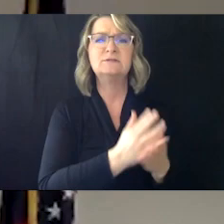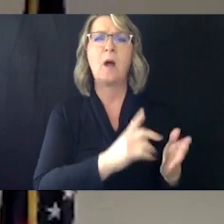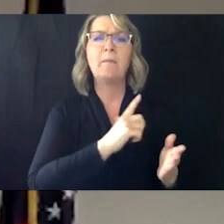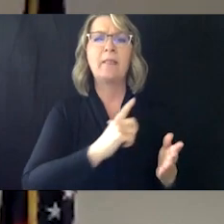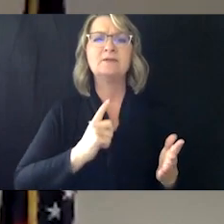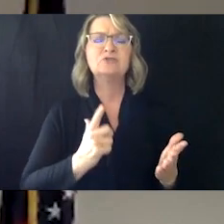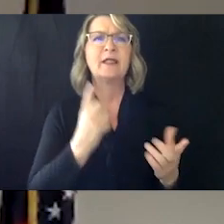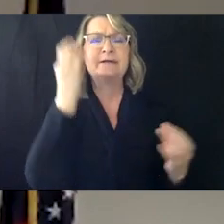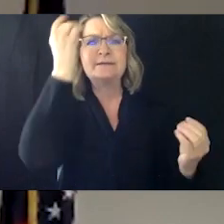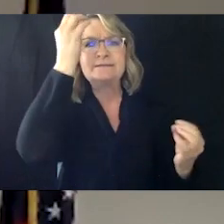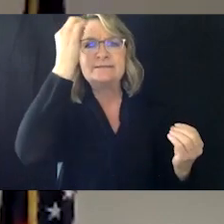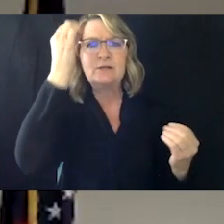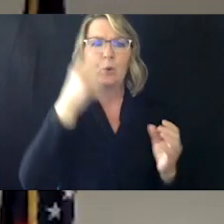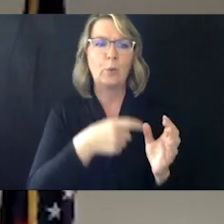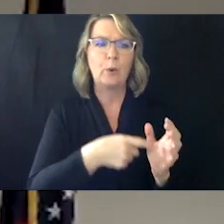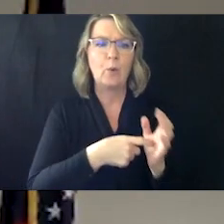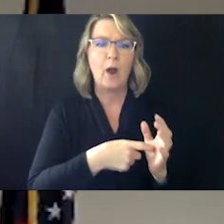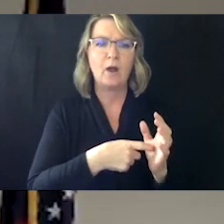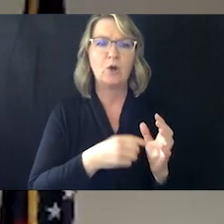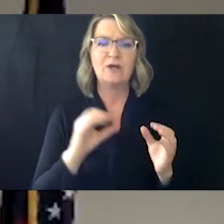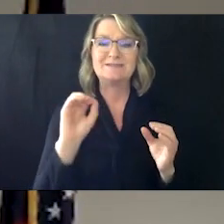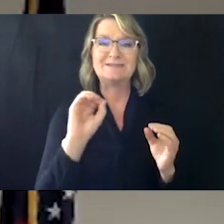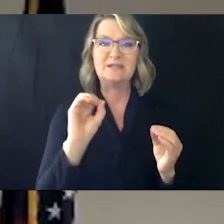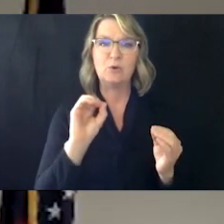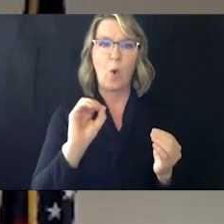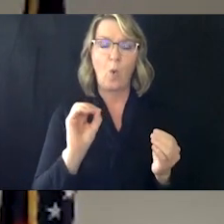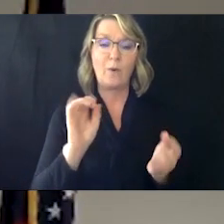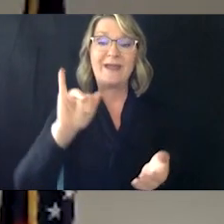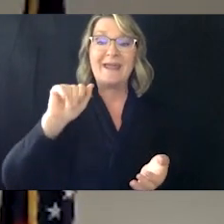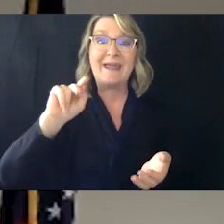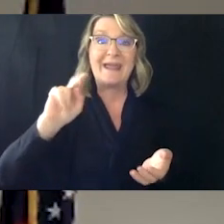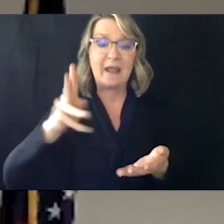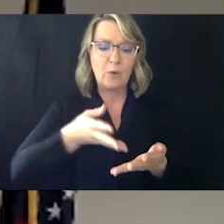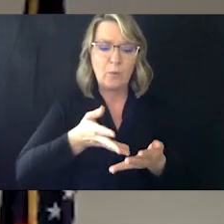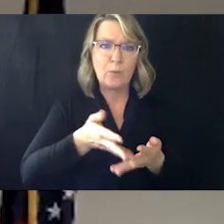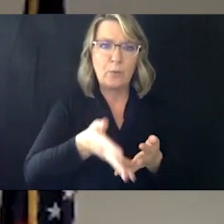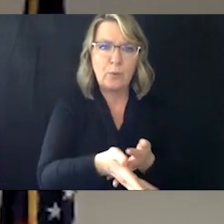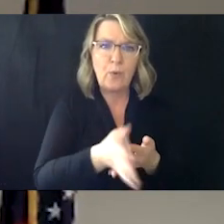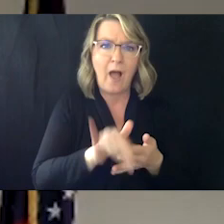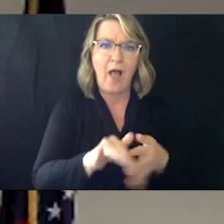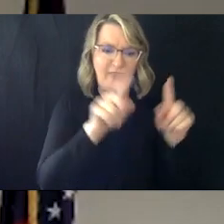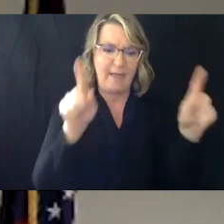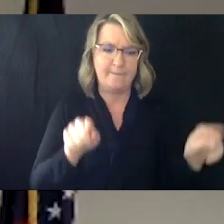going to require zero bleed through to occur on a ballot so we mentioned our felt tip pens those